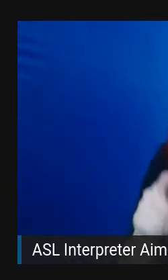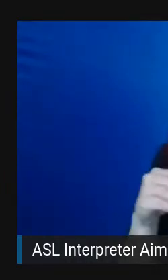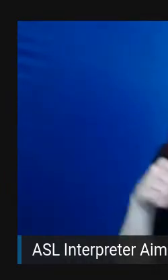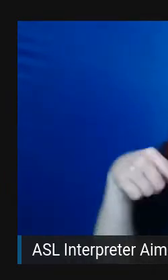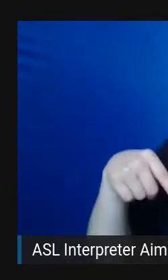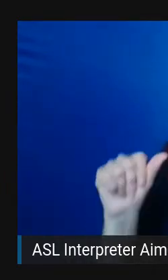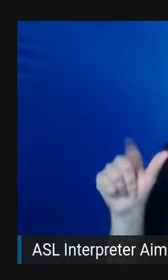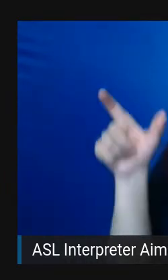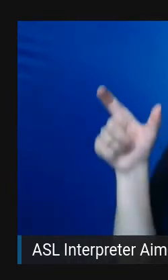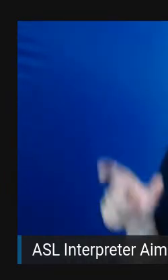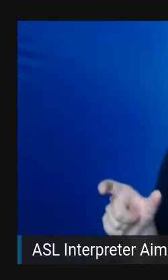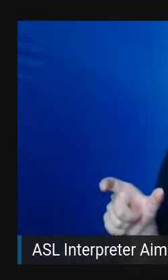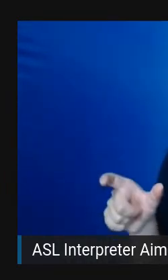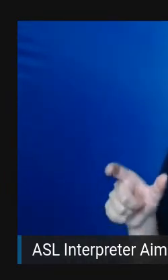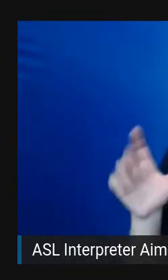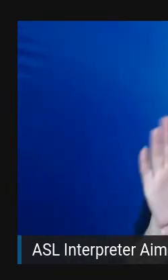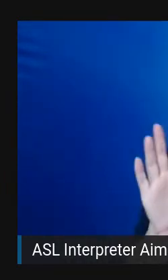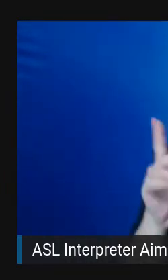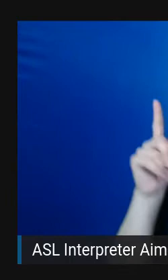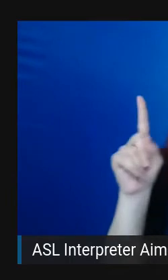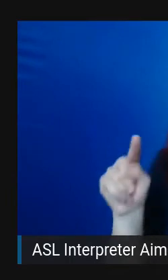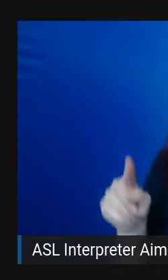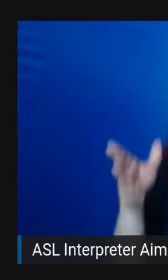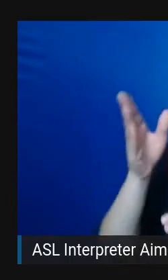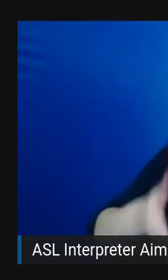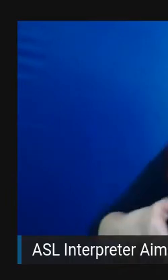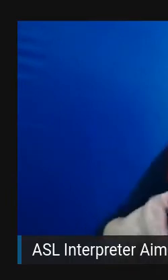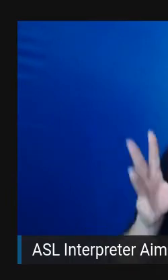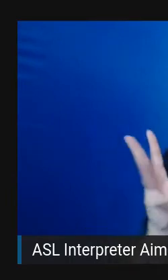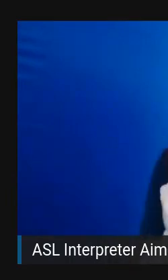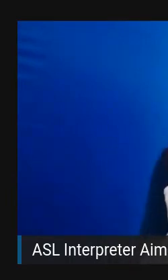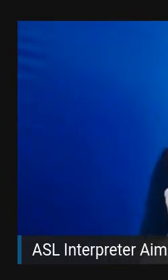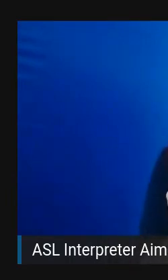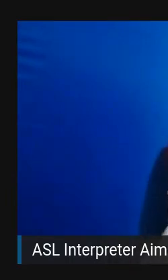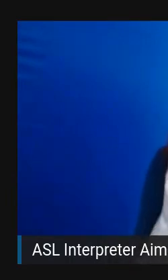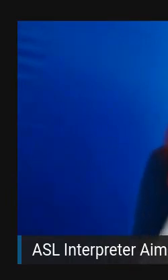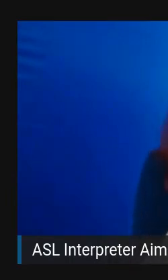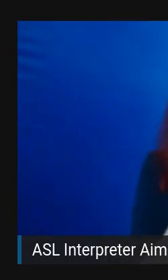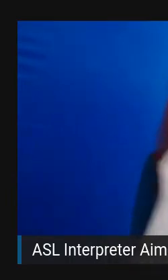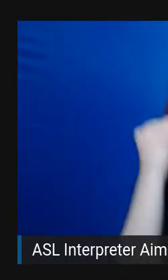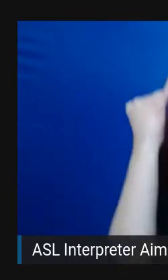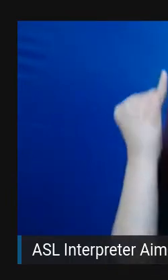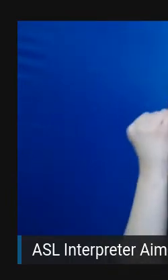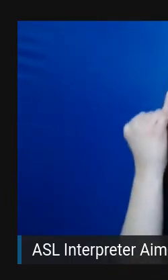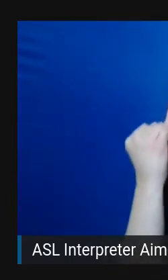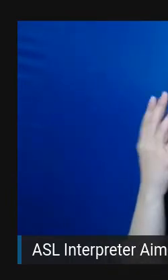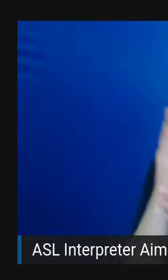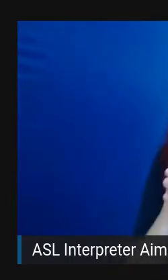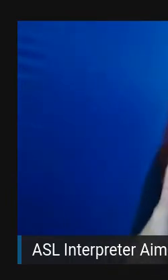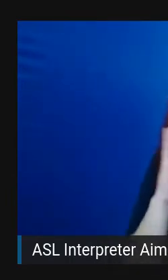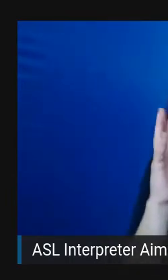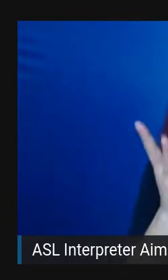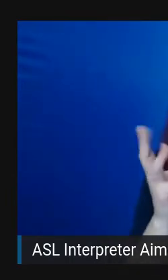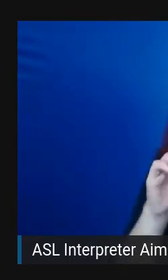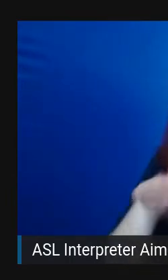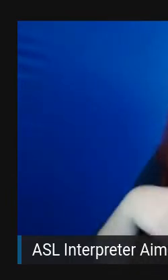to the video, and we'll answer them at the end of the session and use the ideas section to chat with other attendees.